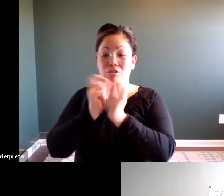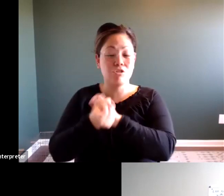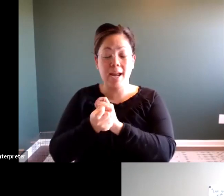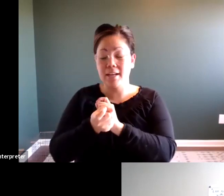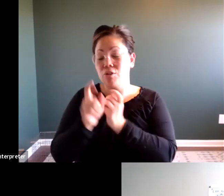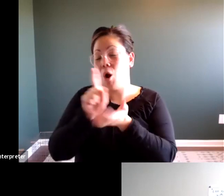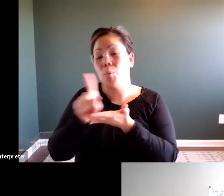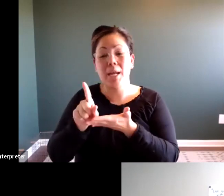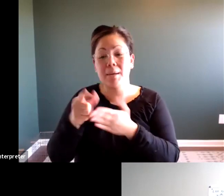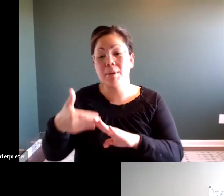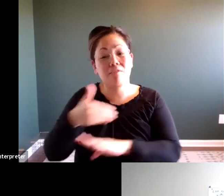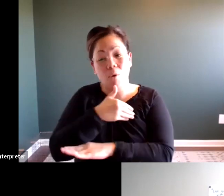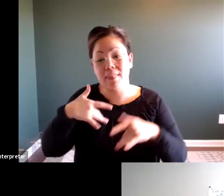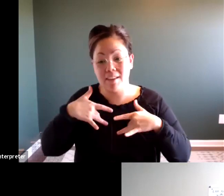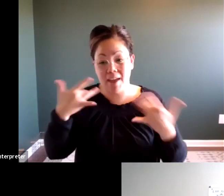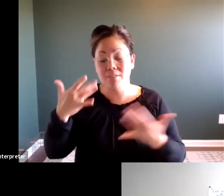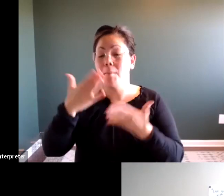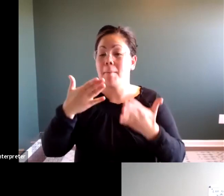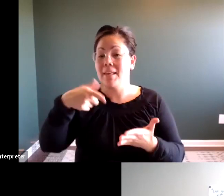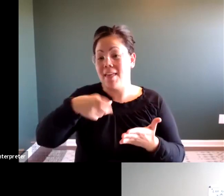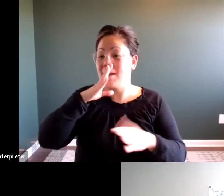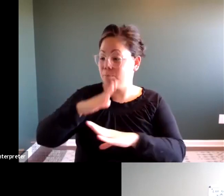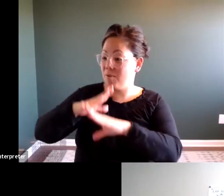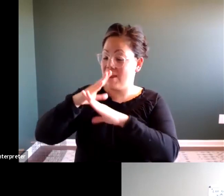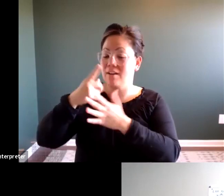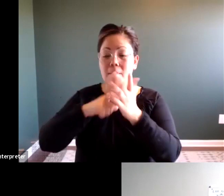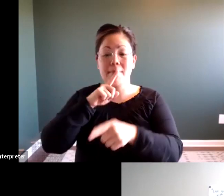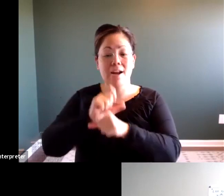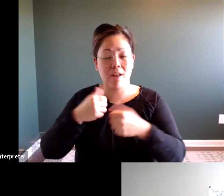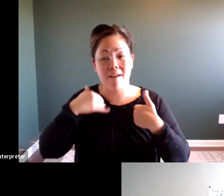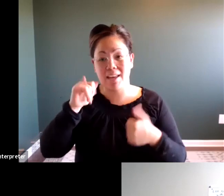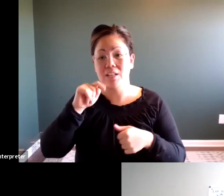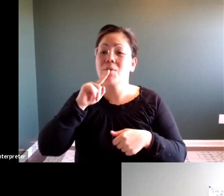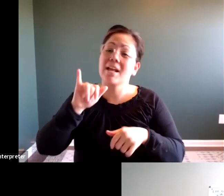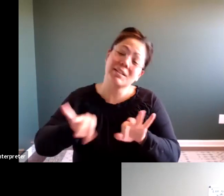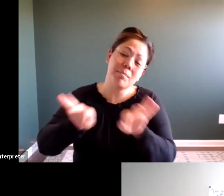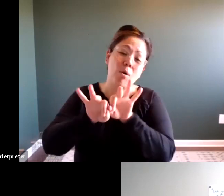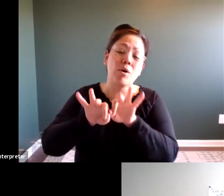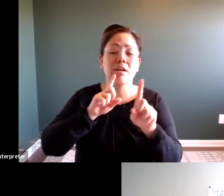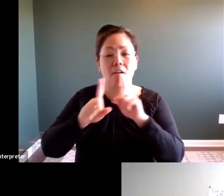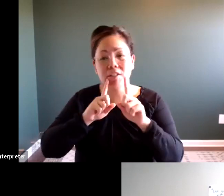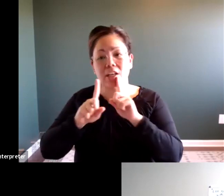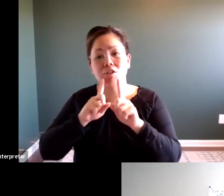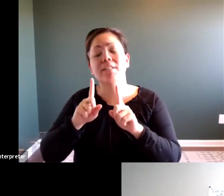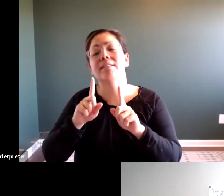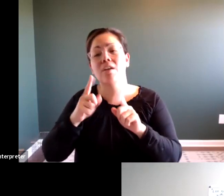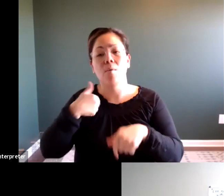And that may prevent them from being able to have it. So I think those are really, you know, careful conversations and considerations that we just can't predict the future.